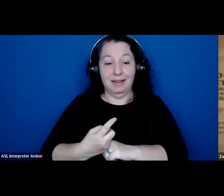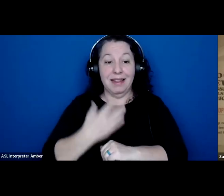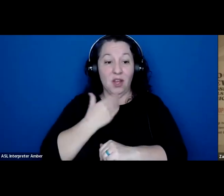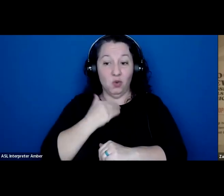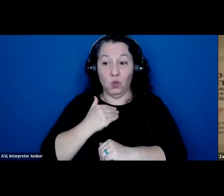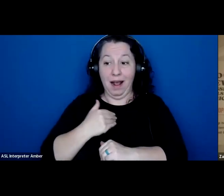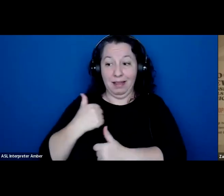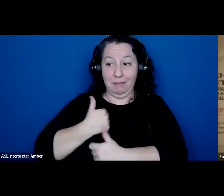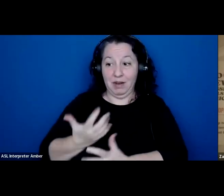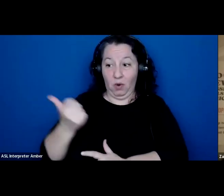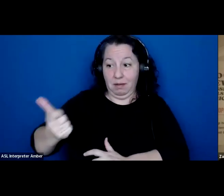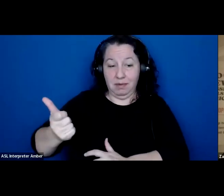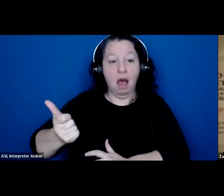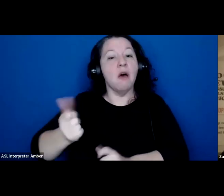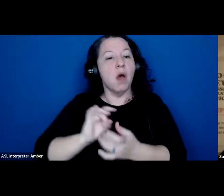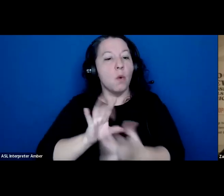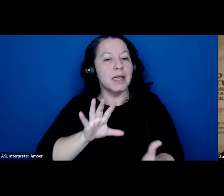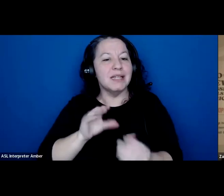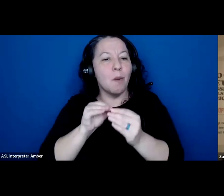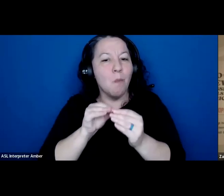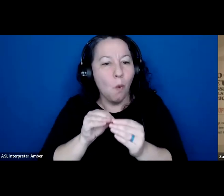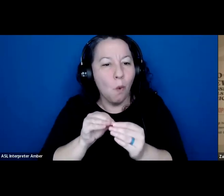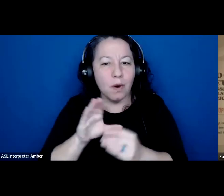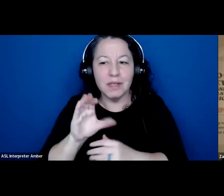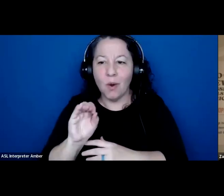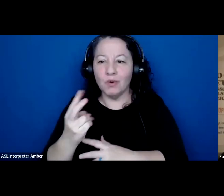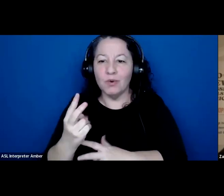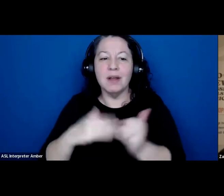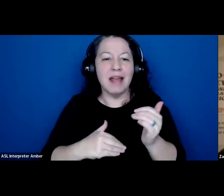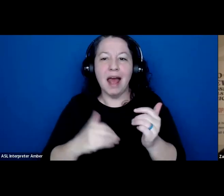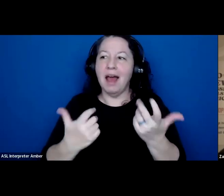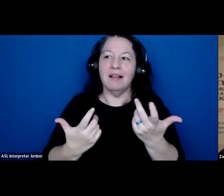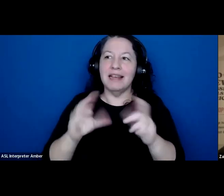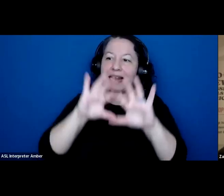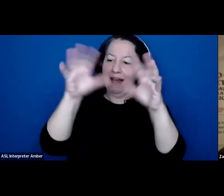more CO2 than the entire global fashion industry does in the space of a year.